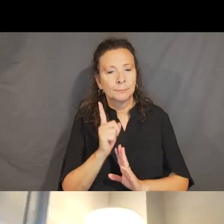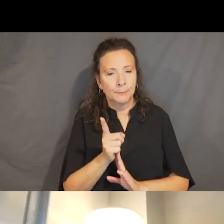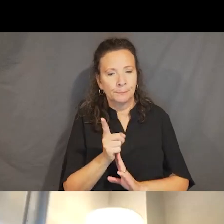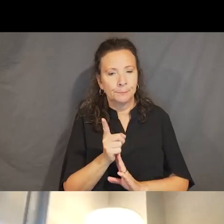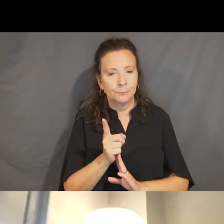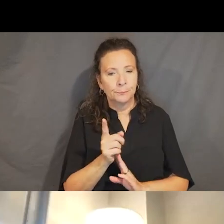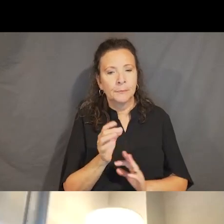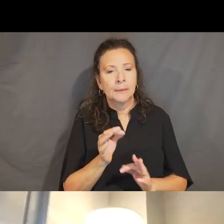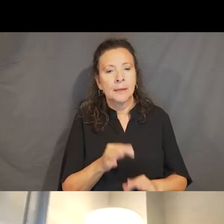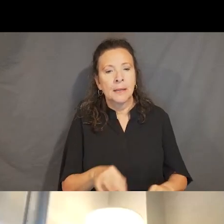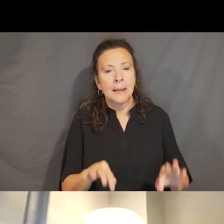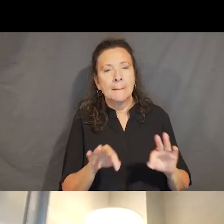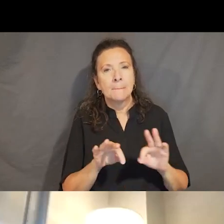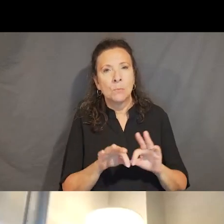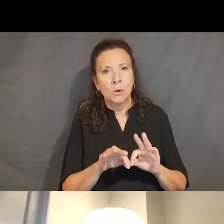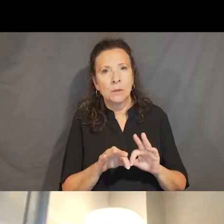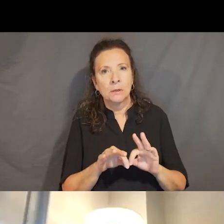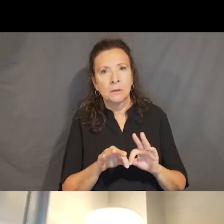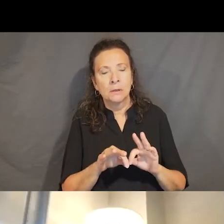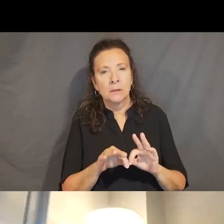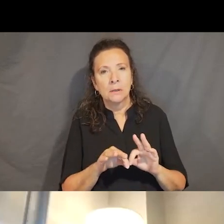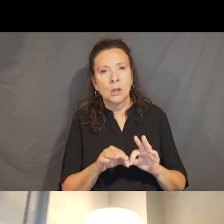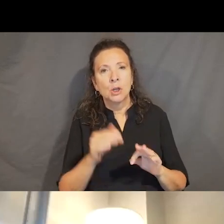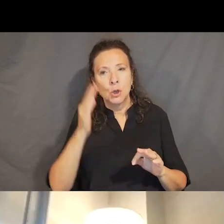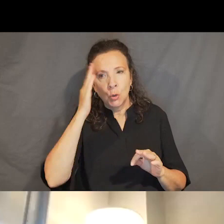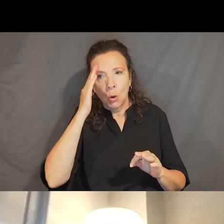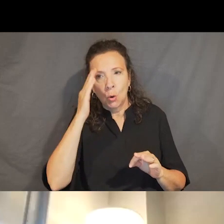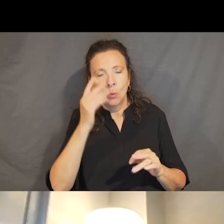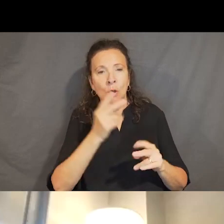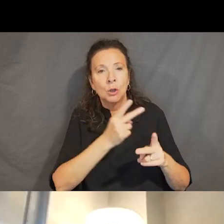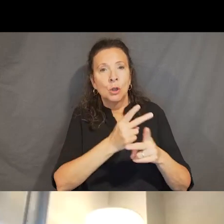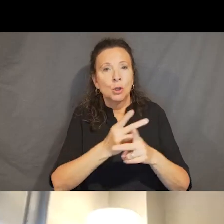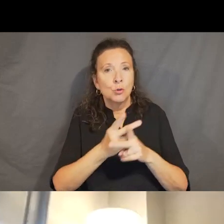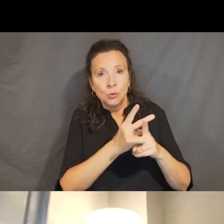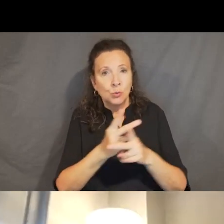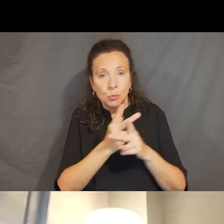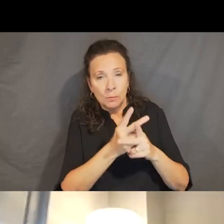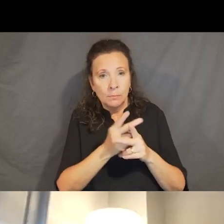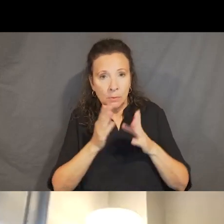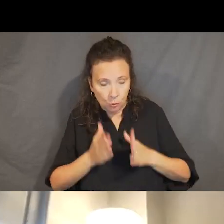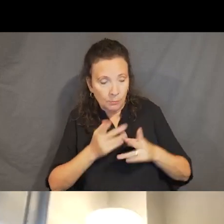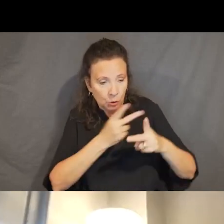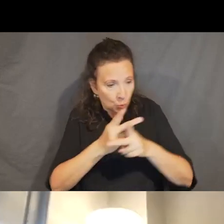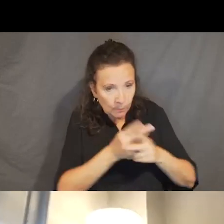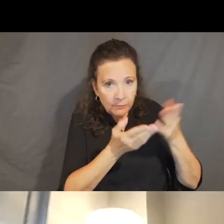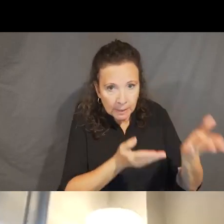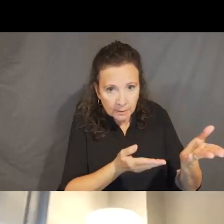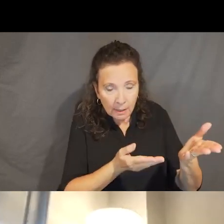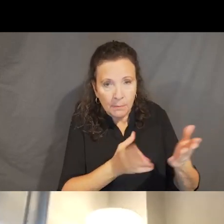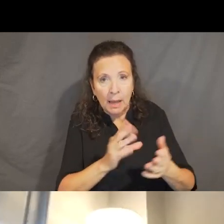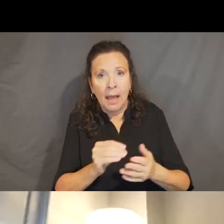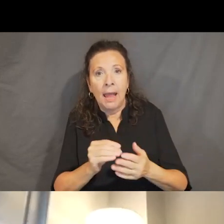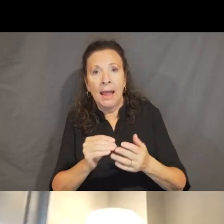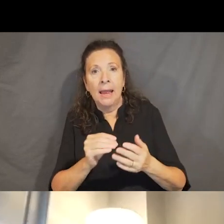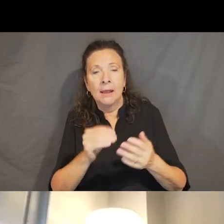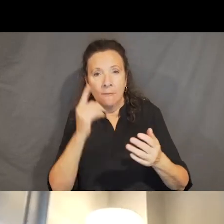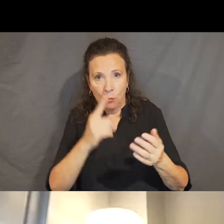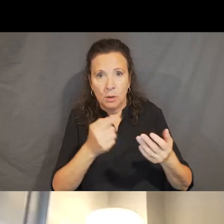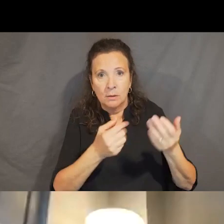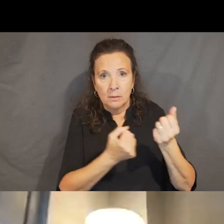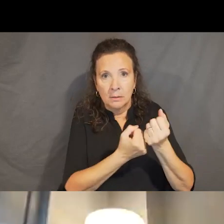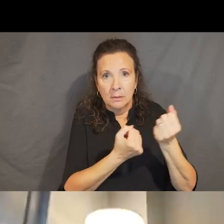of supervised and reinforced machine learning. Example of spam. Machine learning, very focused on